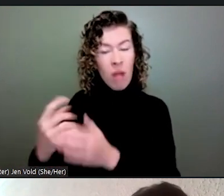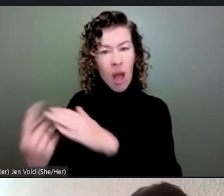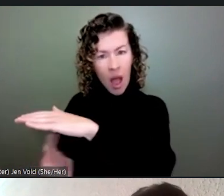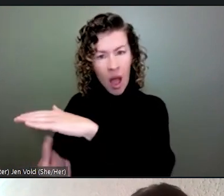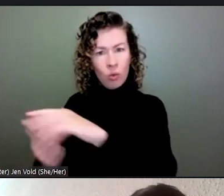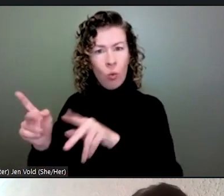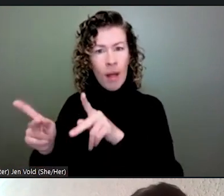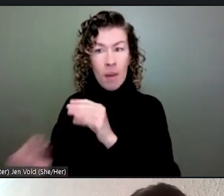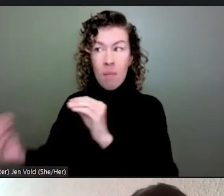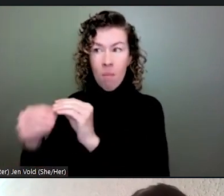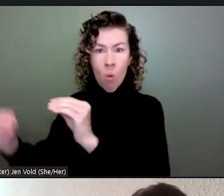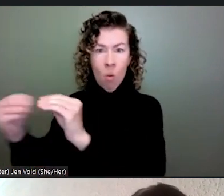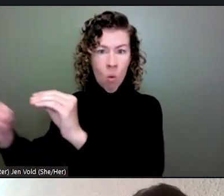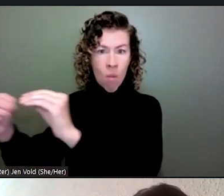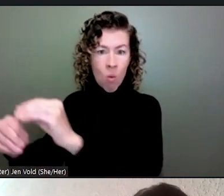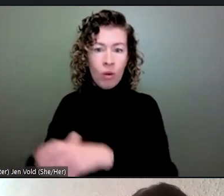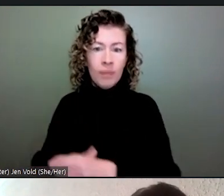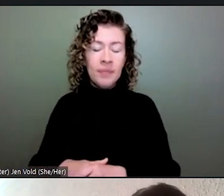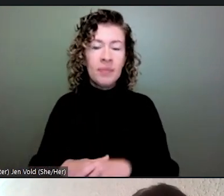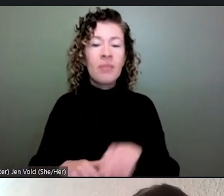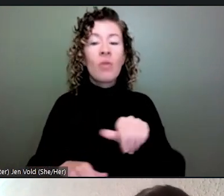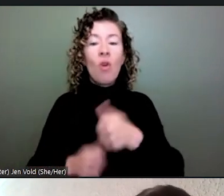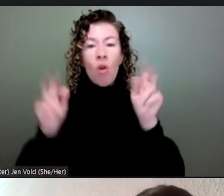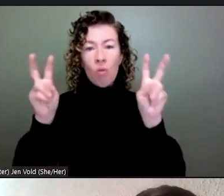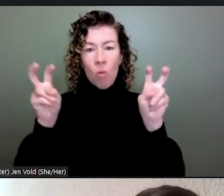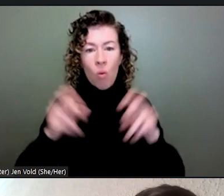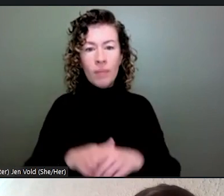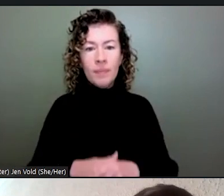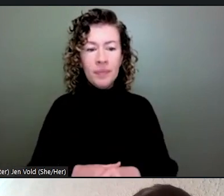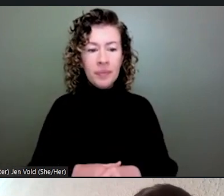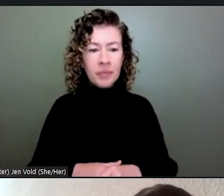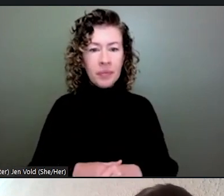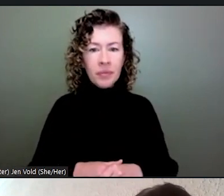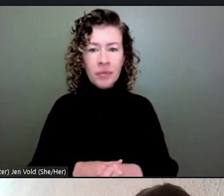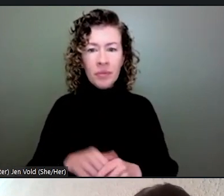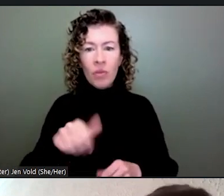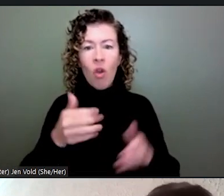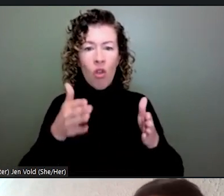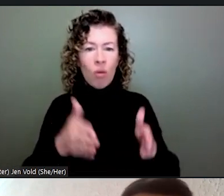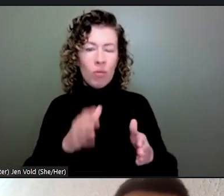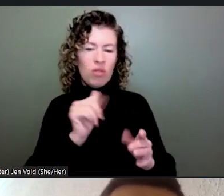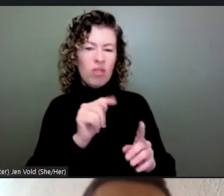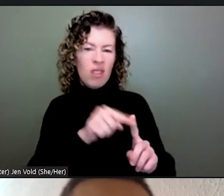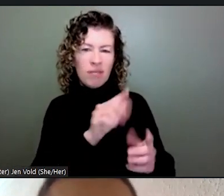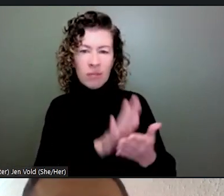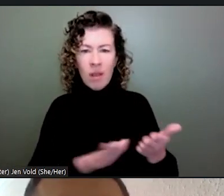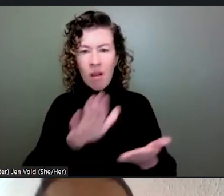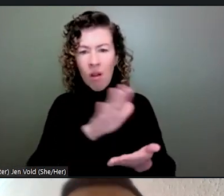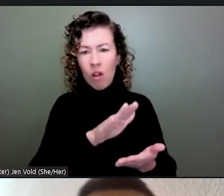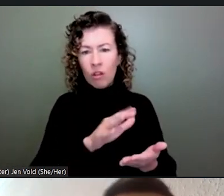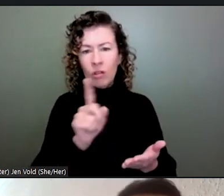This is just another case here, um, where another person in a college, where English was taught basically,